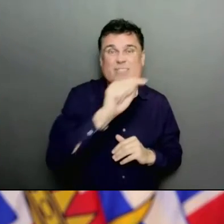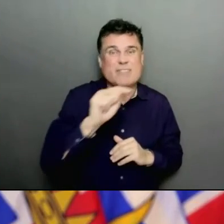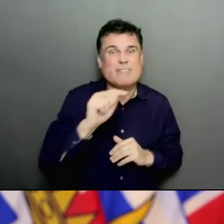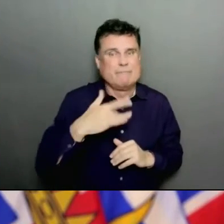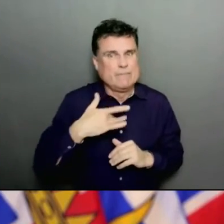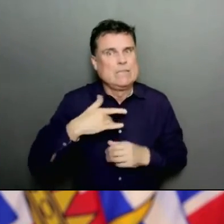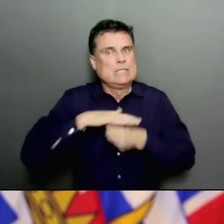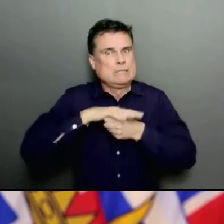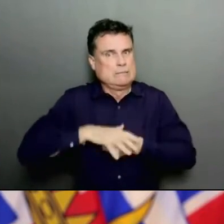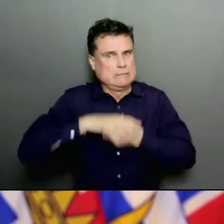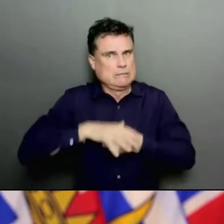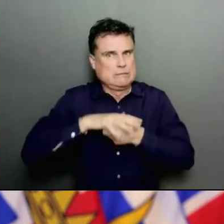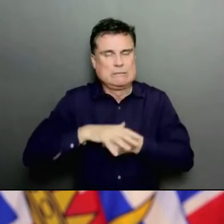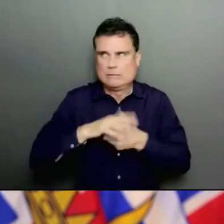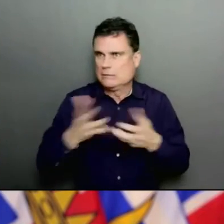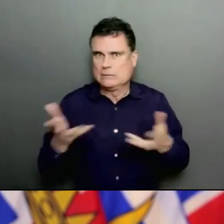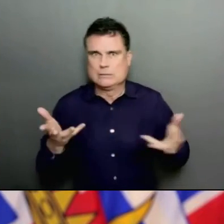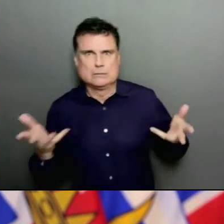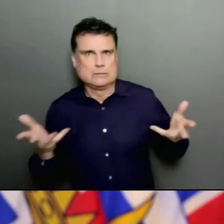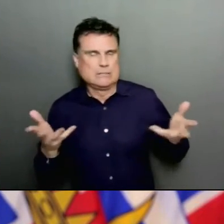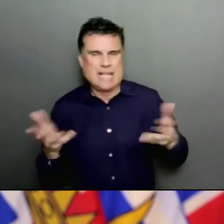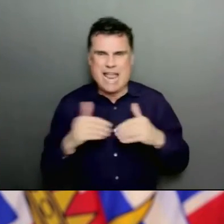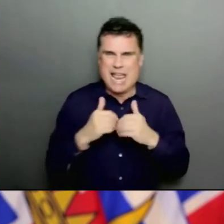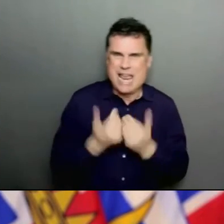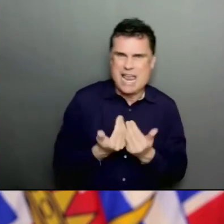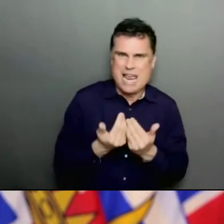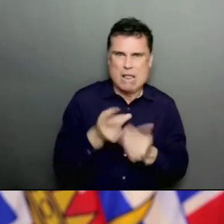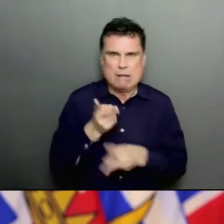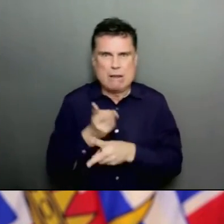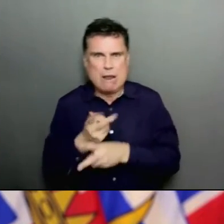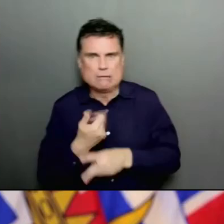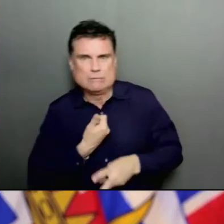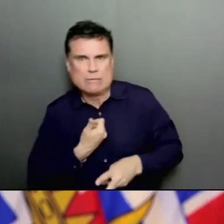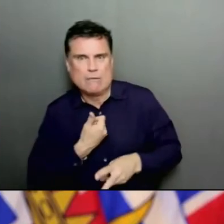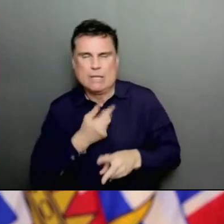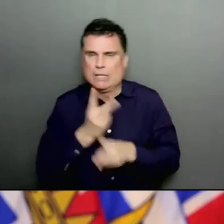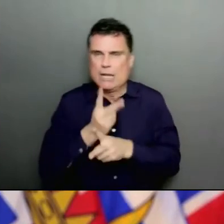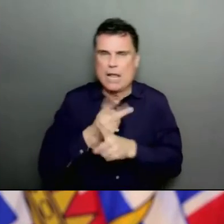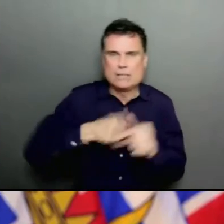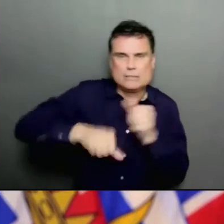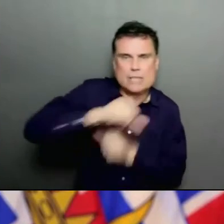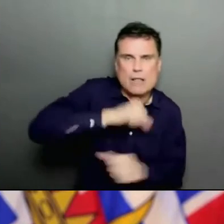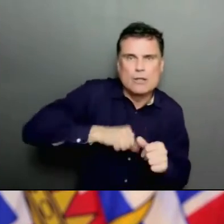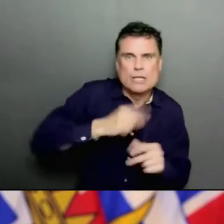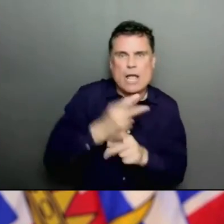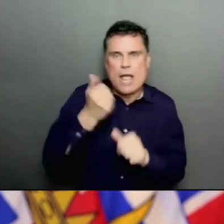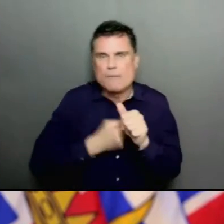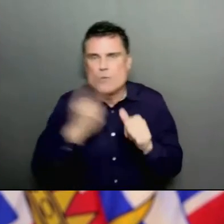help to ease that pressure at the start of the year and ensure that our health system will